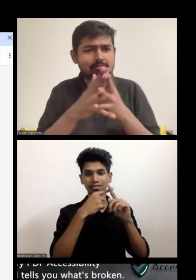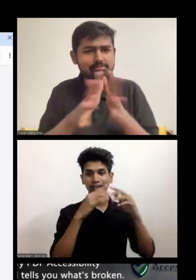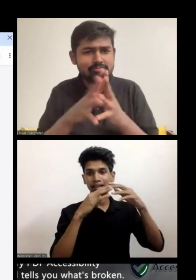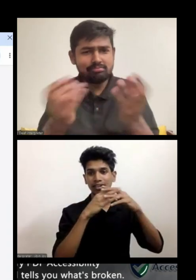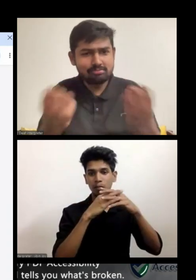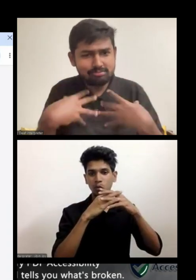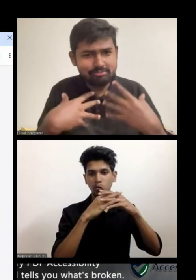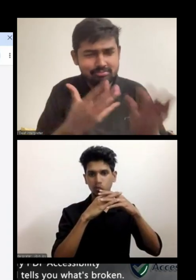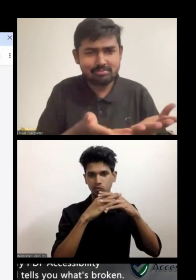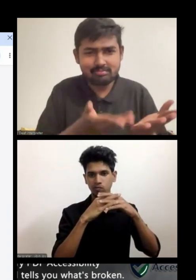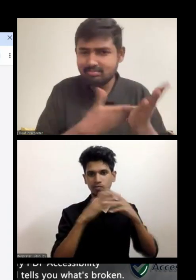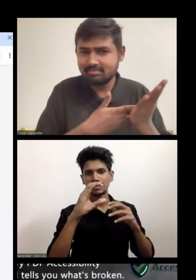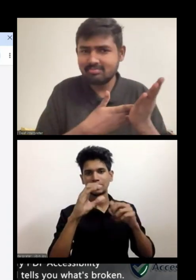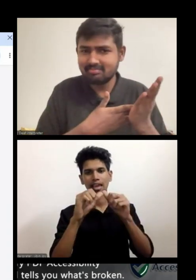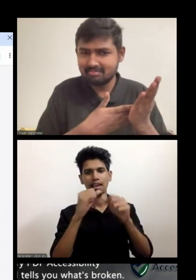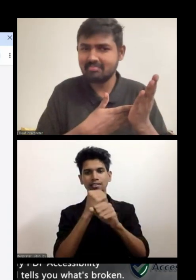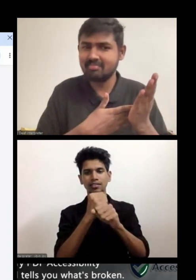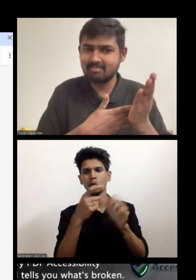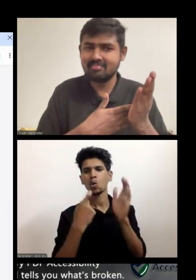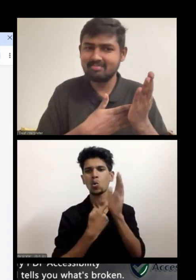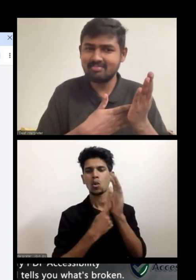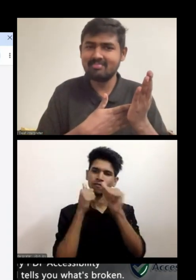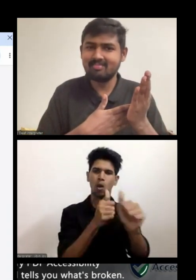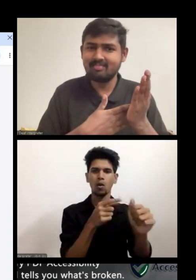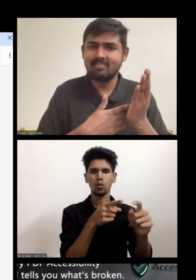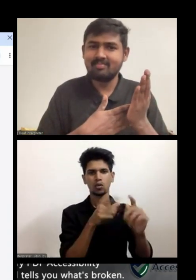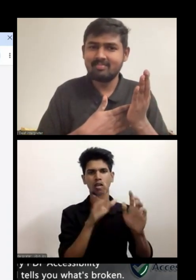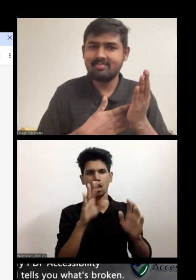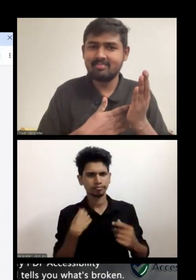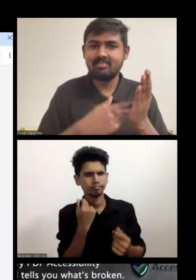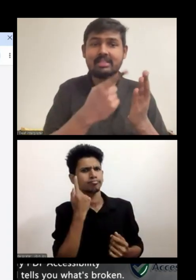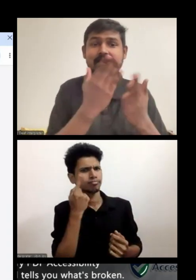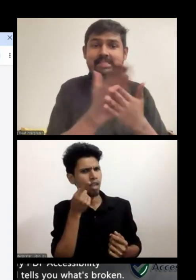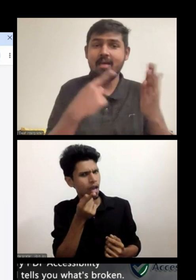So I can understand as my work perspective that what was the issue and how it is corrected.